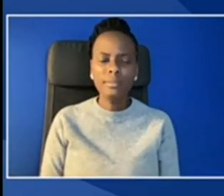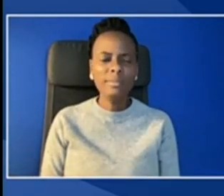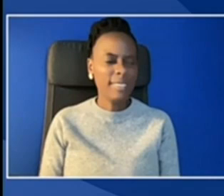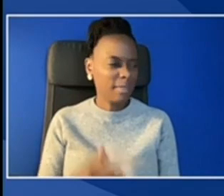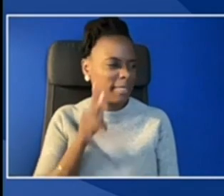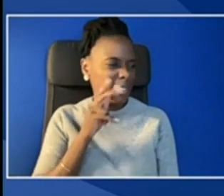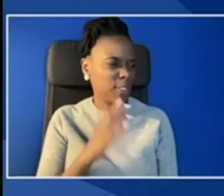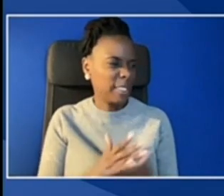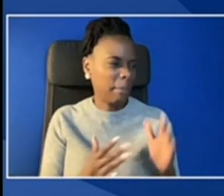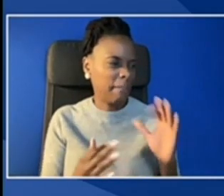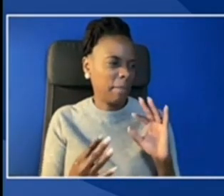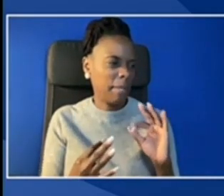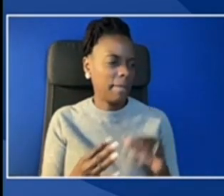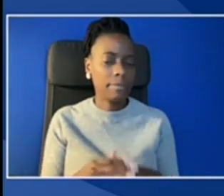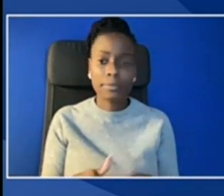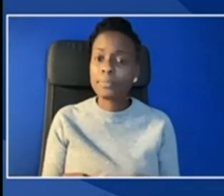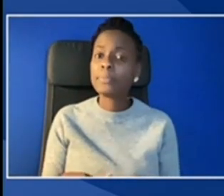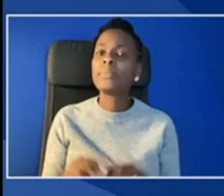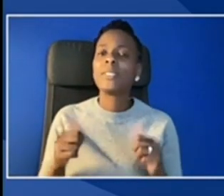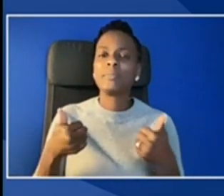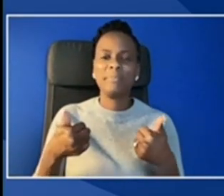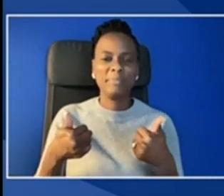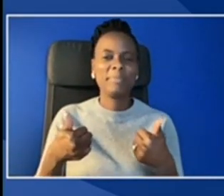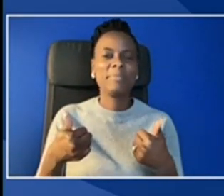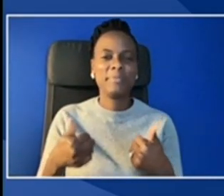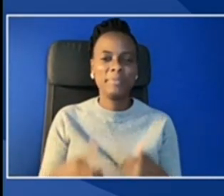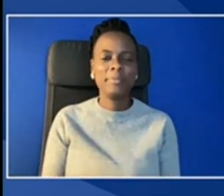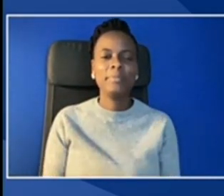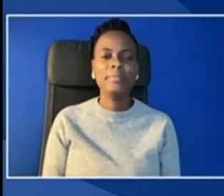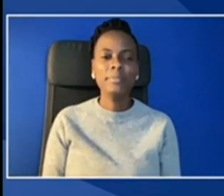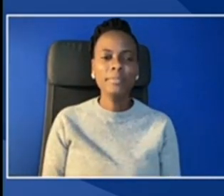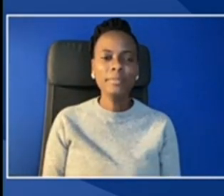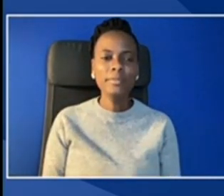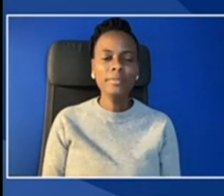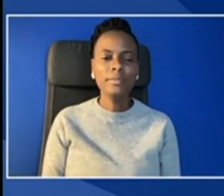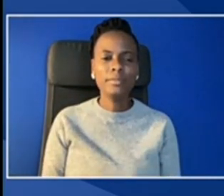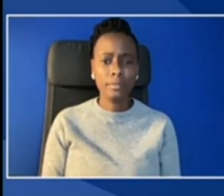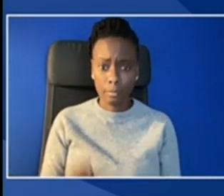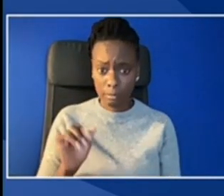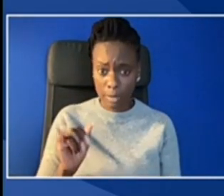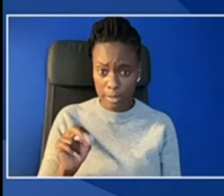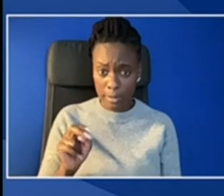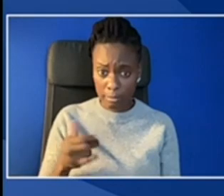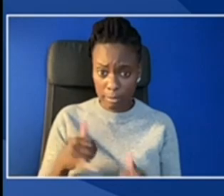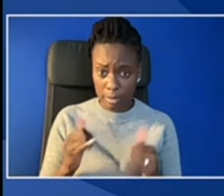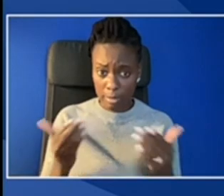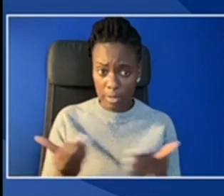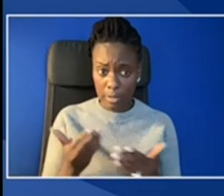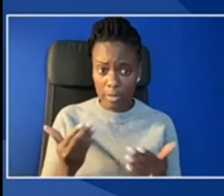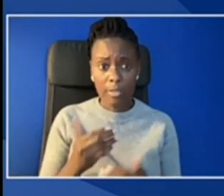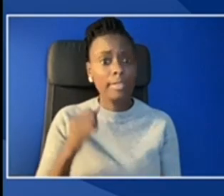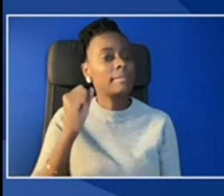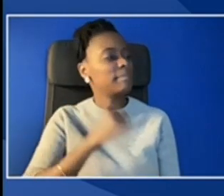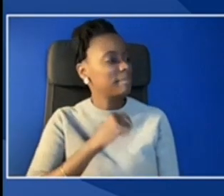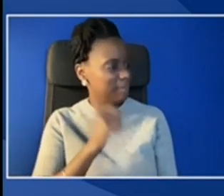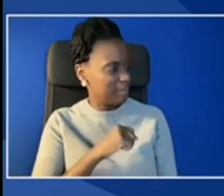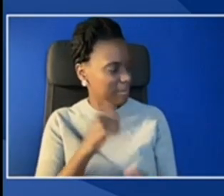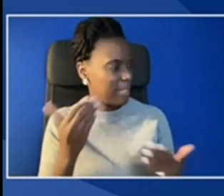Okay, there we go. Lynn, are you still there? Yes, yes, I am. You disappeared.